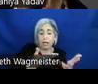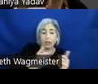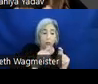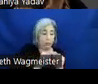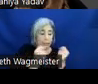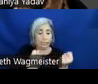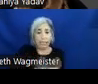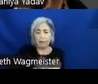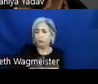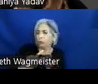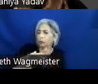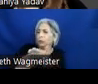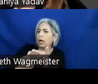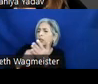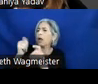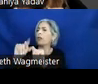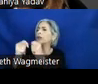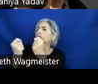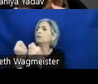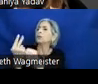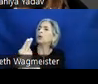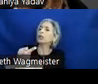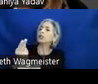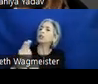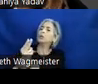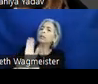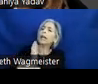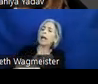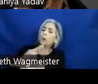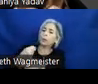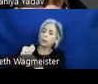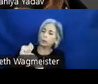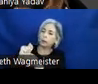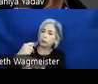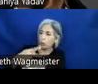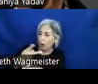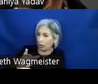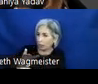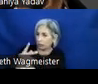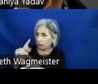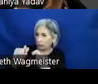who are using our design systems, what components they're using, the design and development support